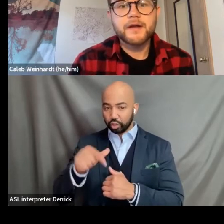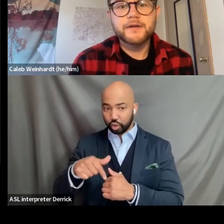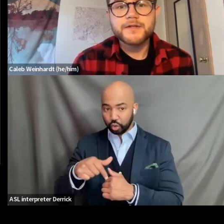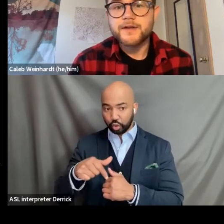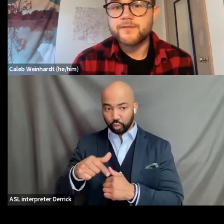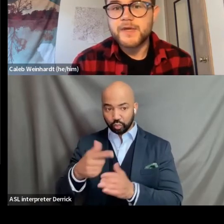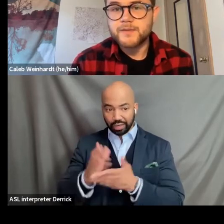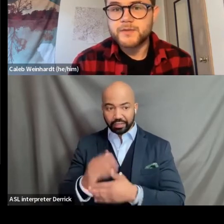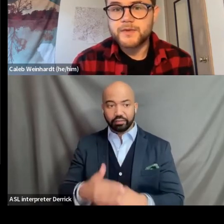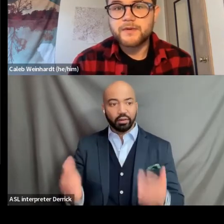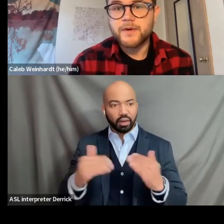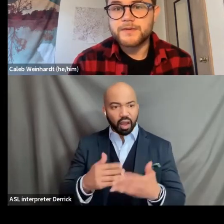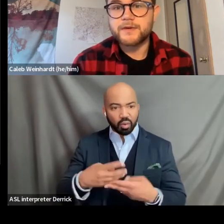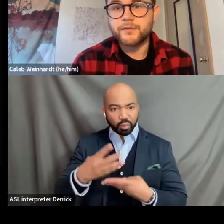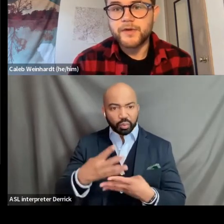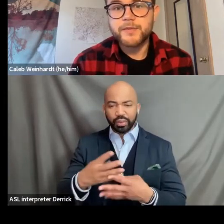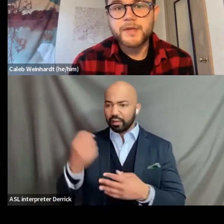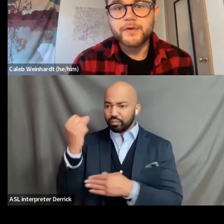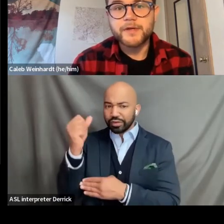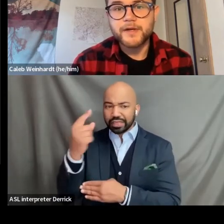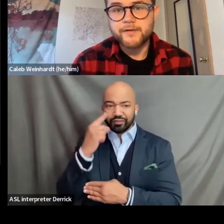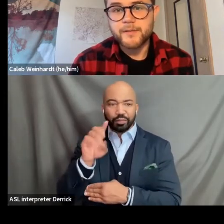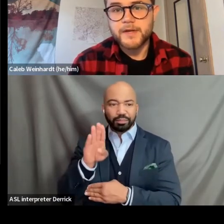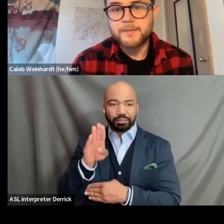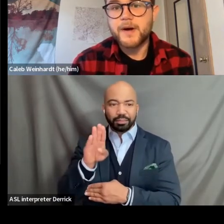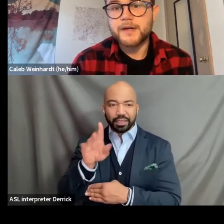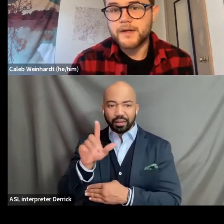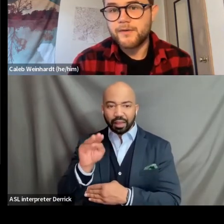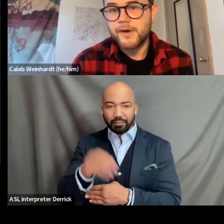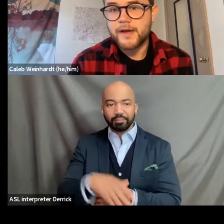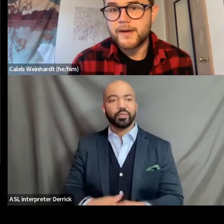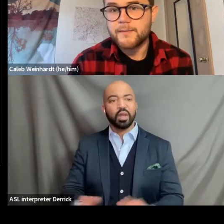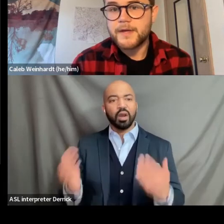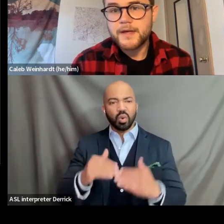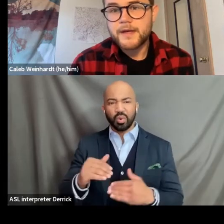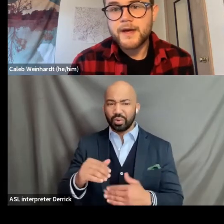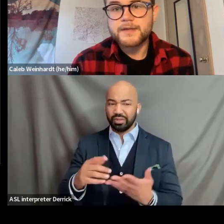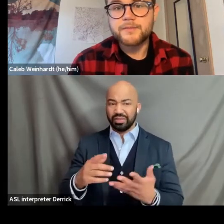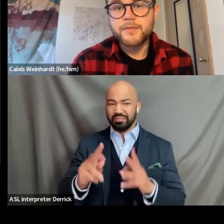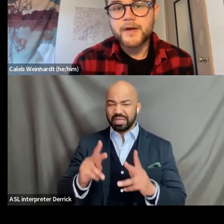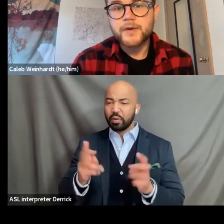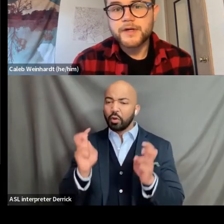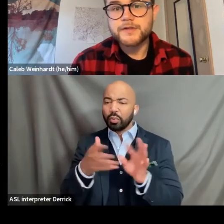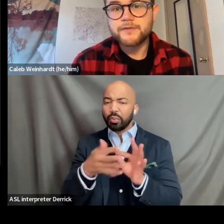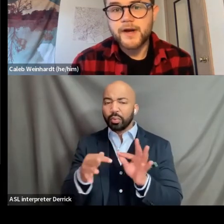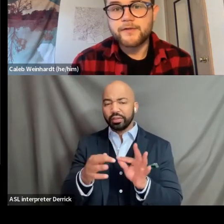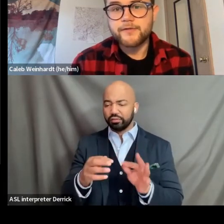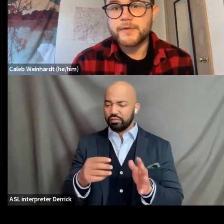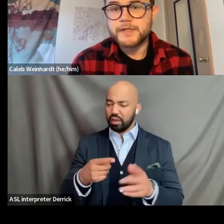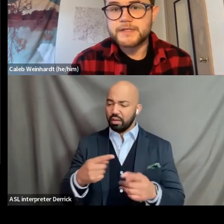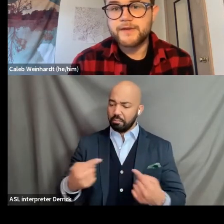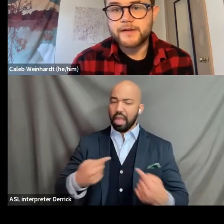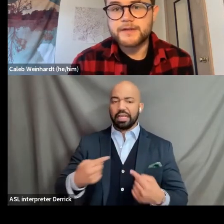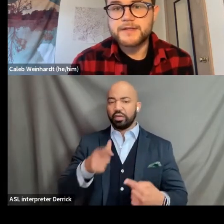"another set of memes with quotes "that real people in government mocking who I am. "As a Black queer survivor of police violence,